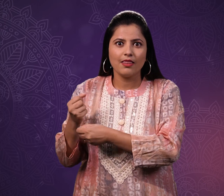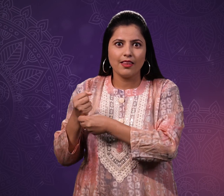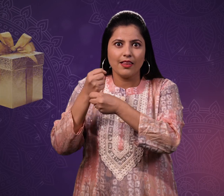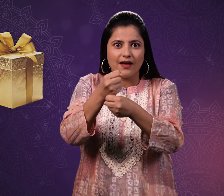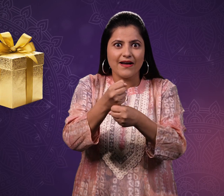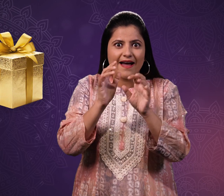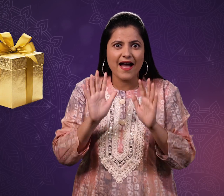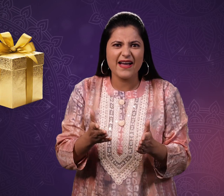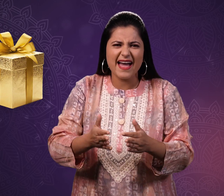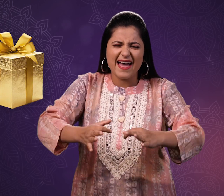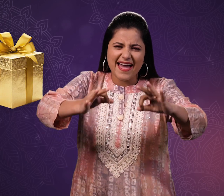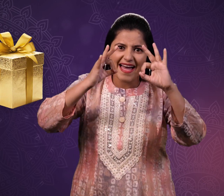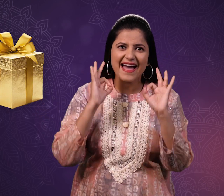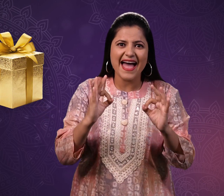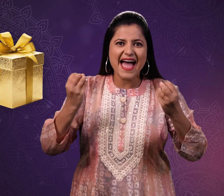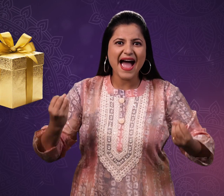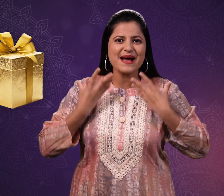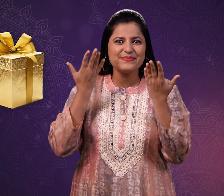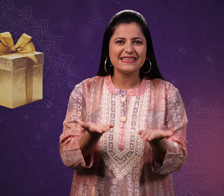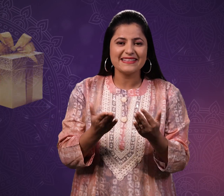A gift will be given as well! Isn't that amazing!